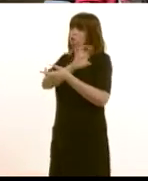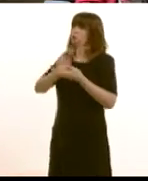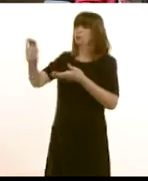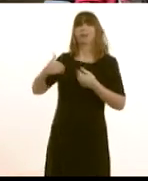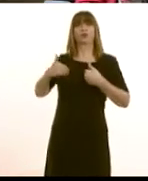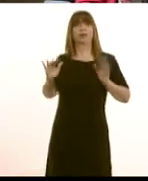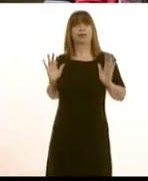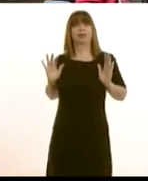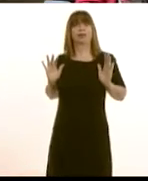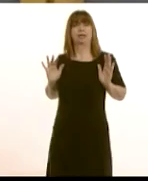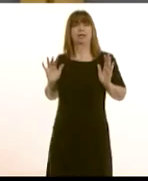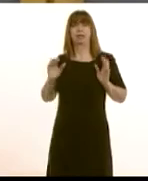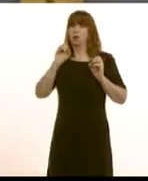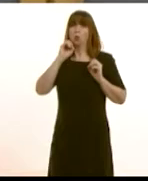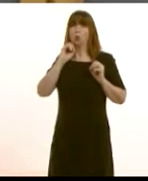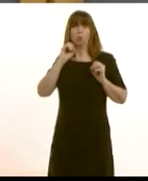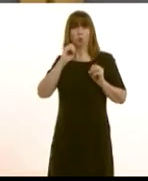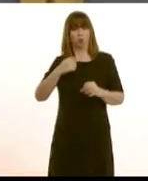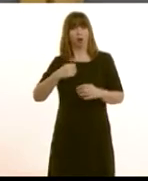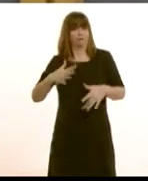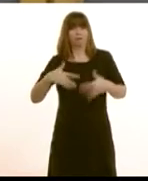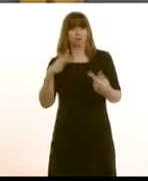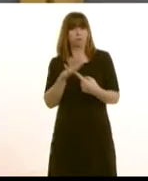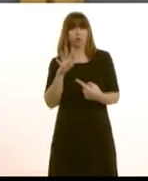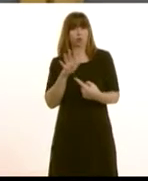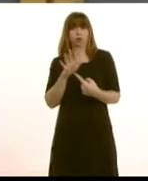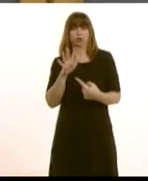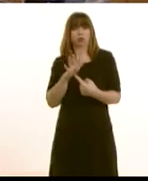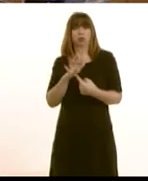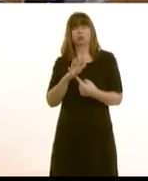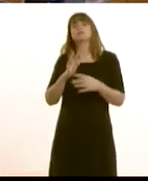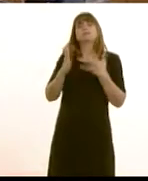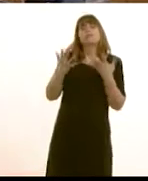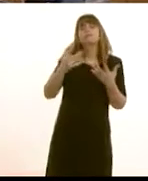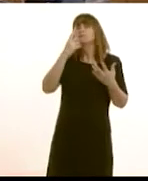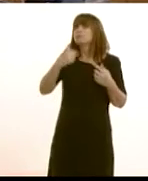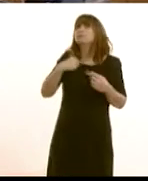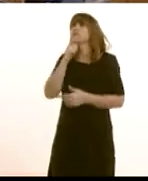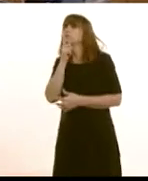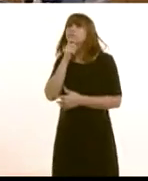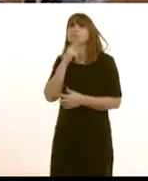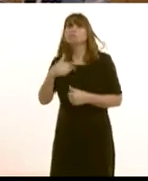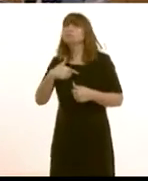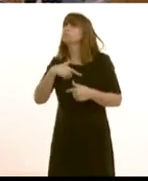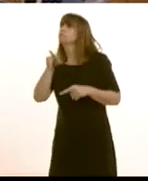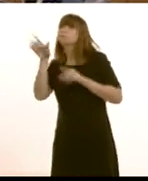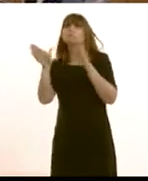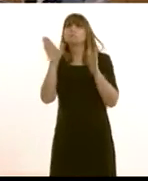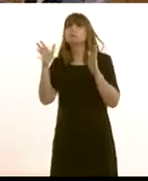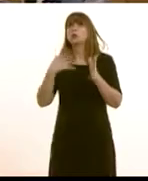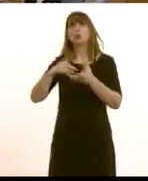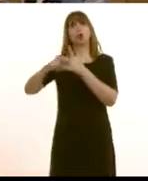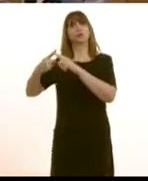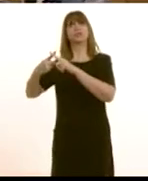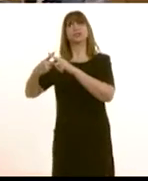delivered on a plate. I think itís important that Welsh students have a choice. For example, if they have the opportunity to go to Oxford or Cambridge, they should have the chance